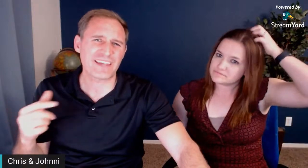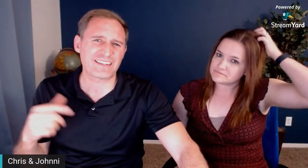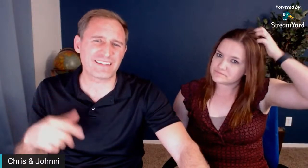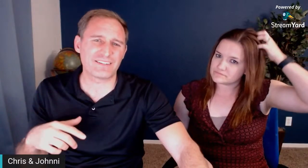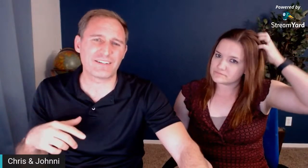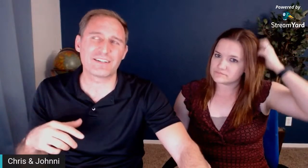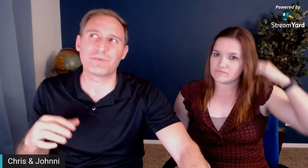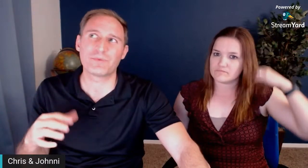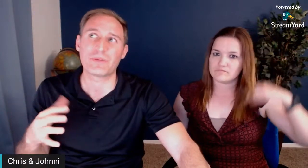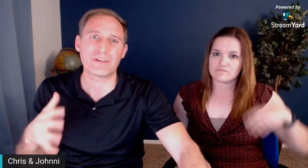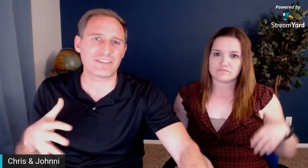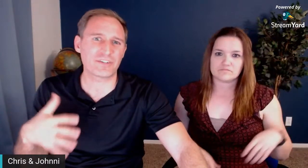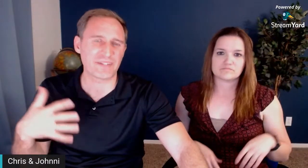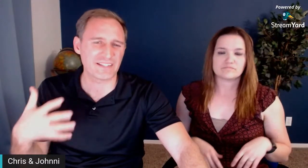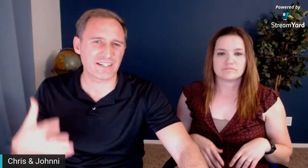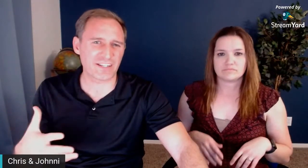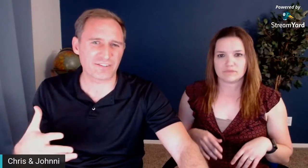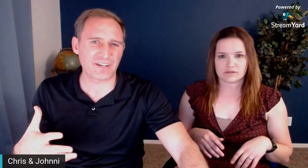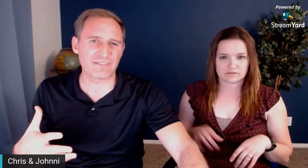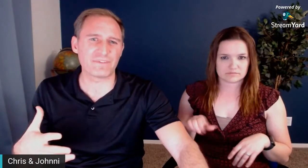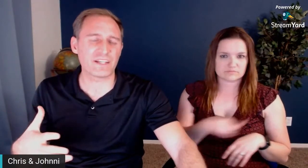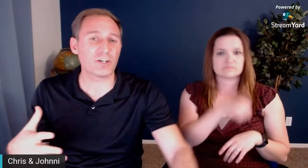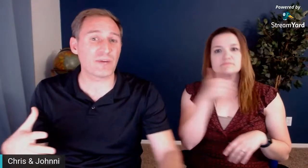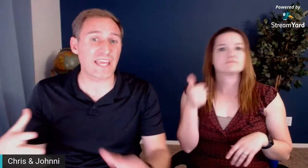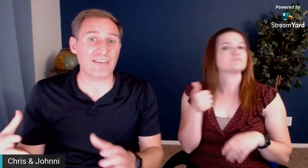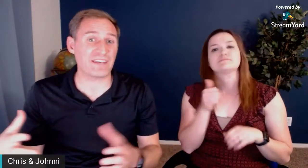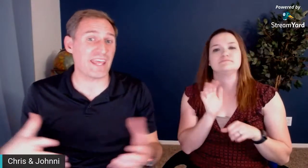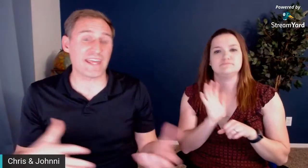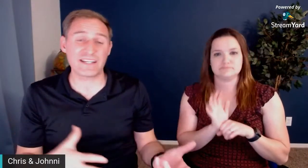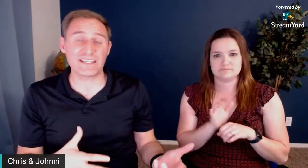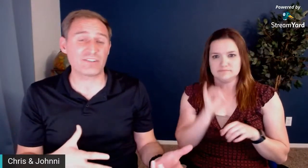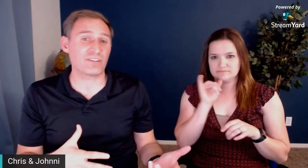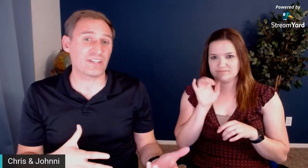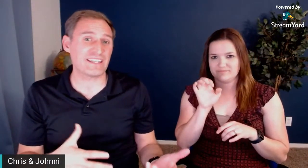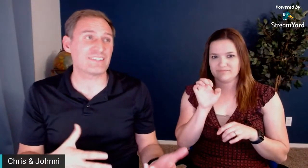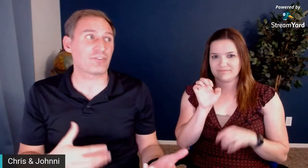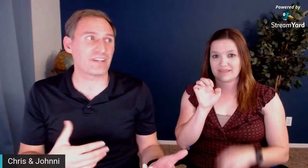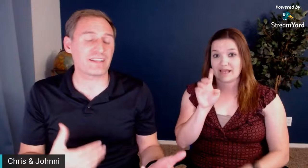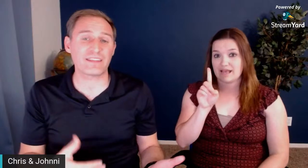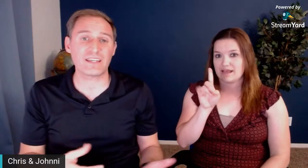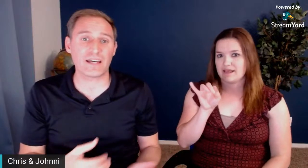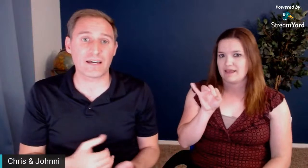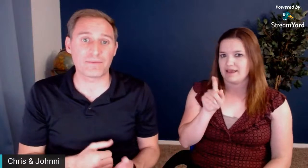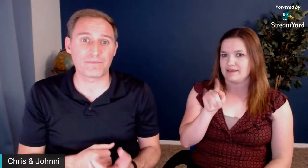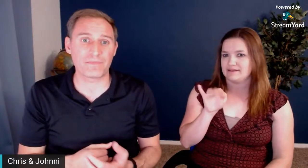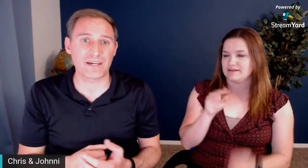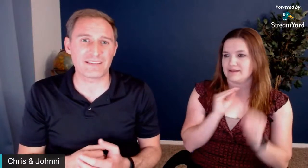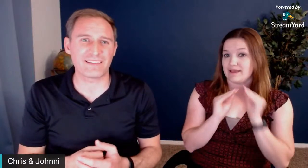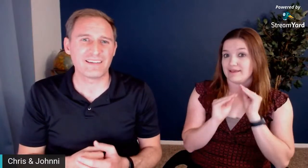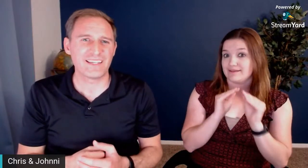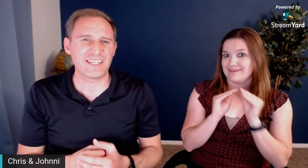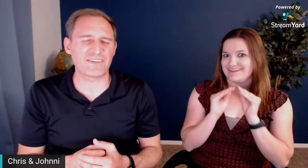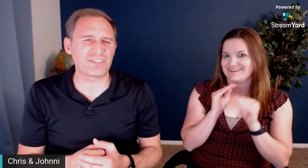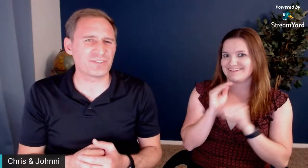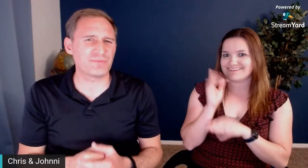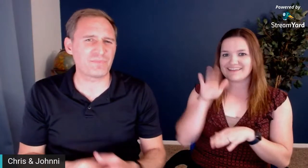that we went there and we did another uh video i haven't edited it or anything um but if i do